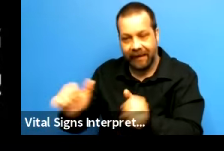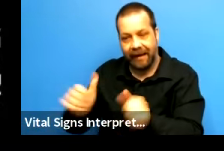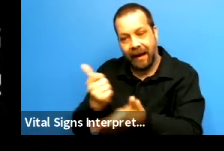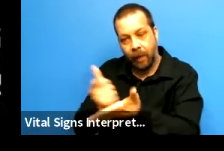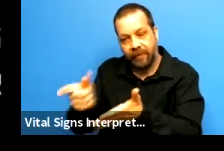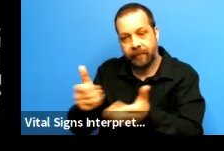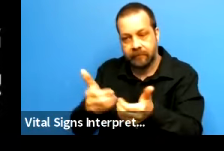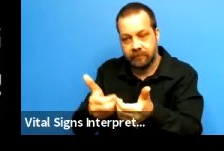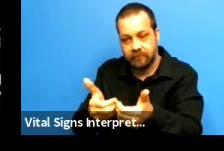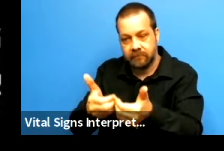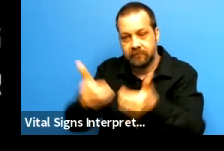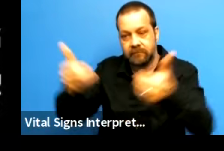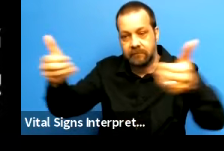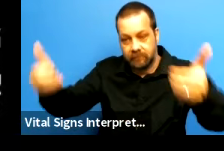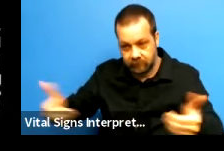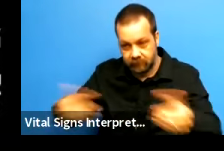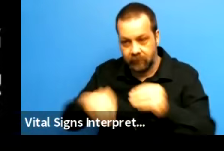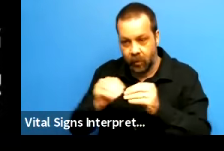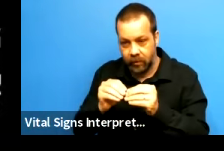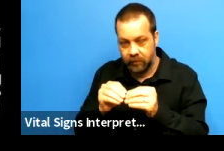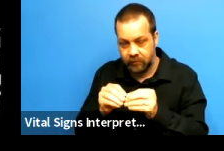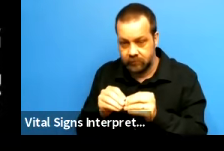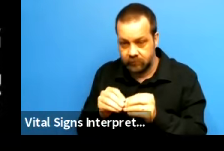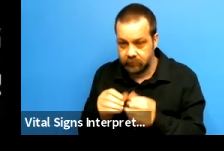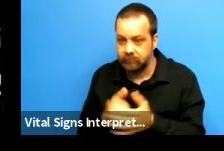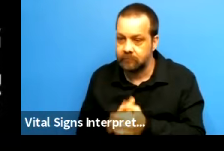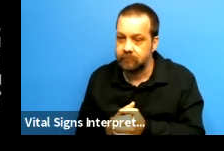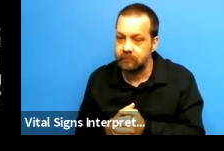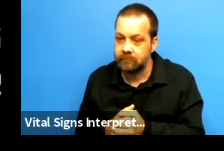So that really made a difference because otherwise it would have